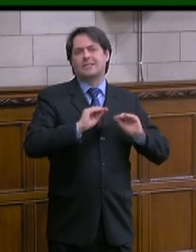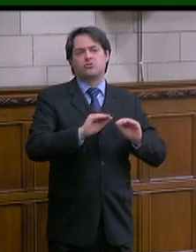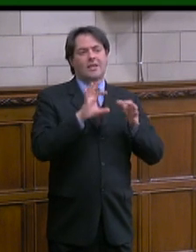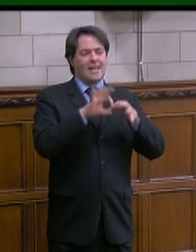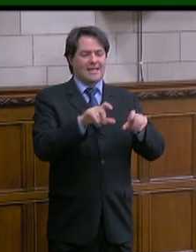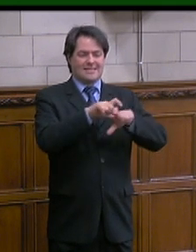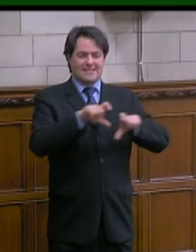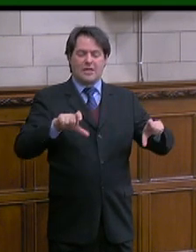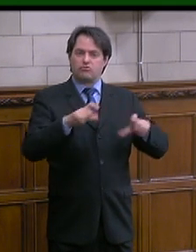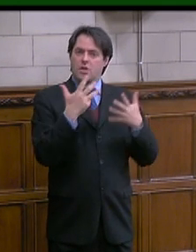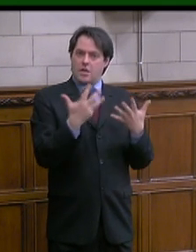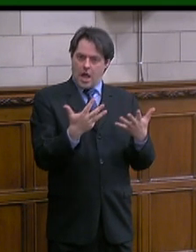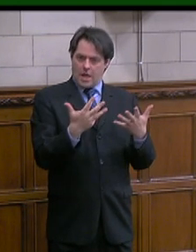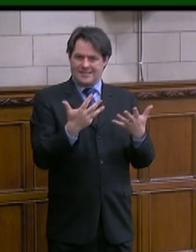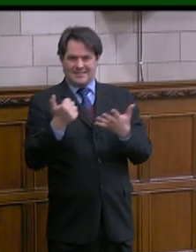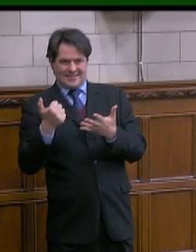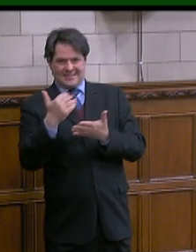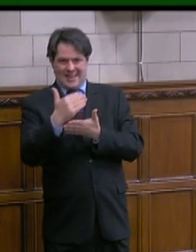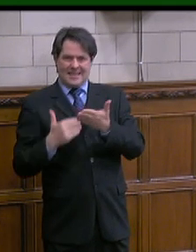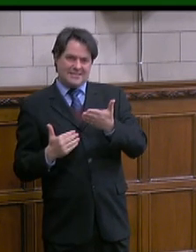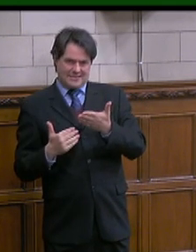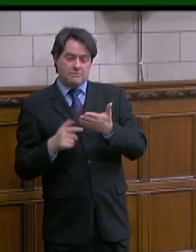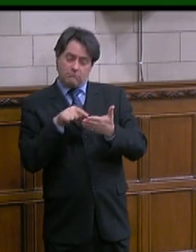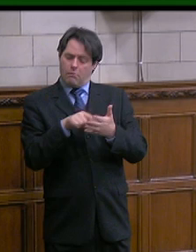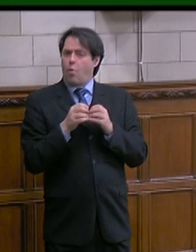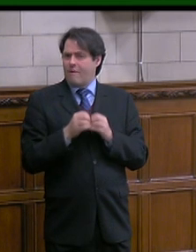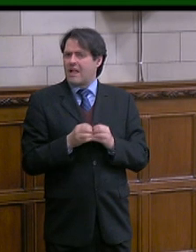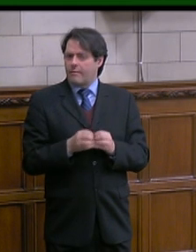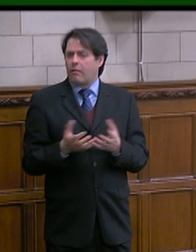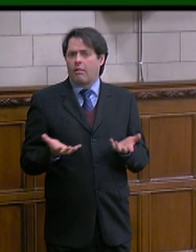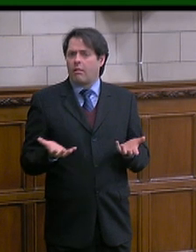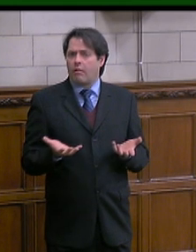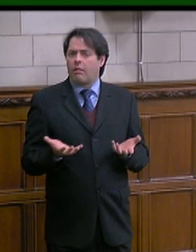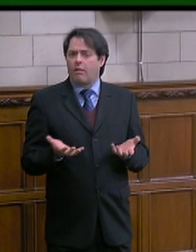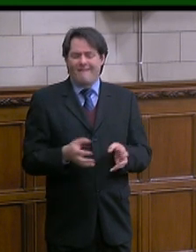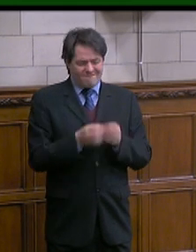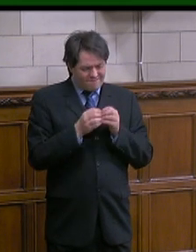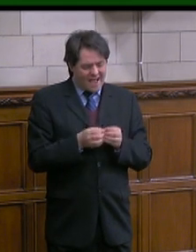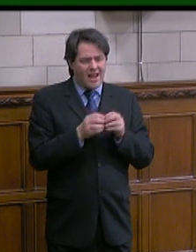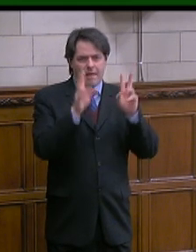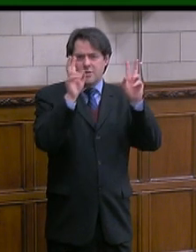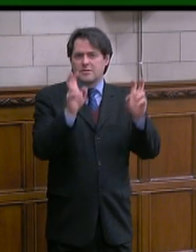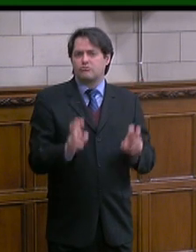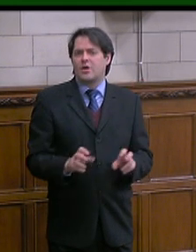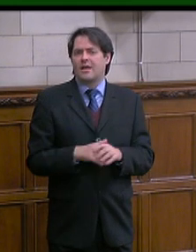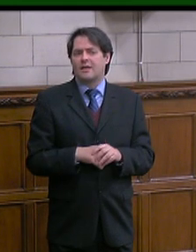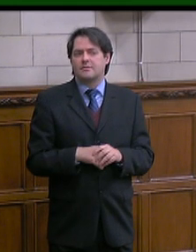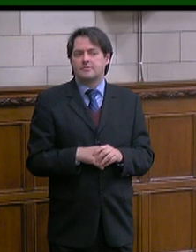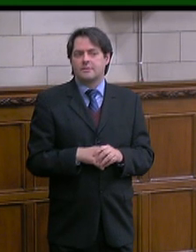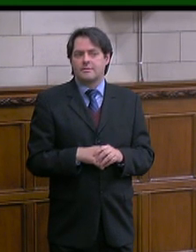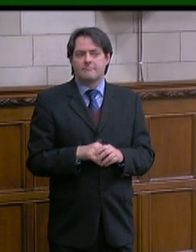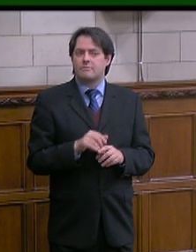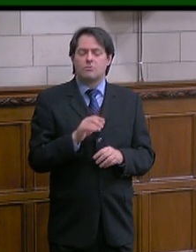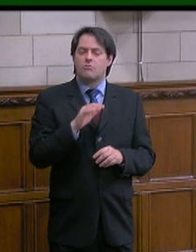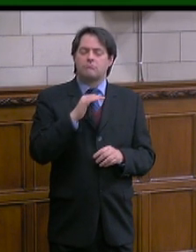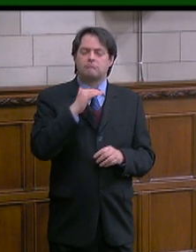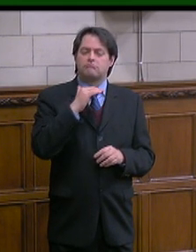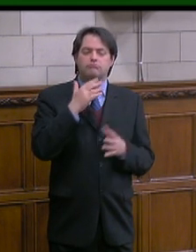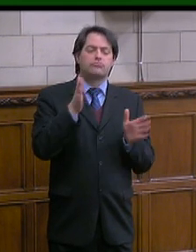96 list that have valuable subject content but are not sufficiently broad to qualify